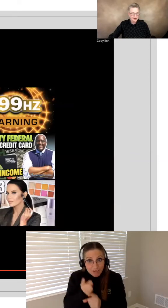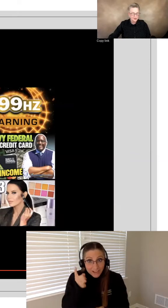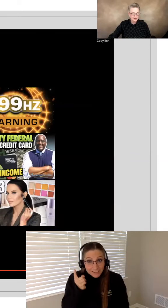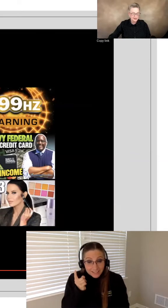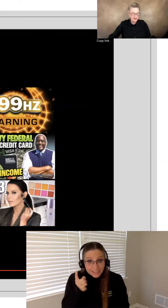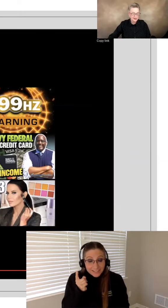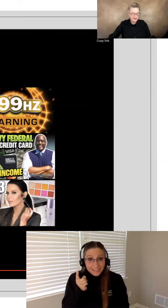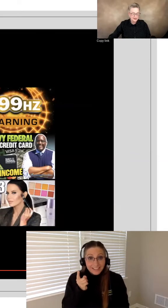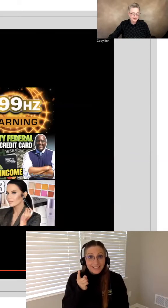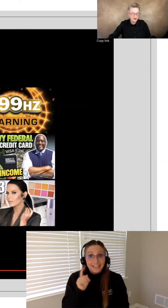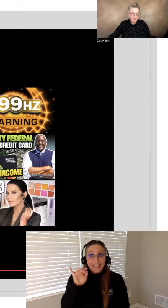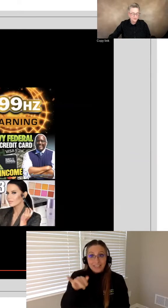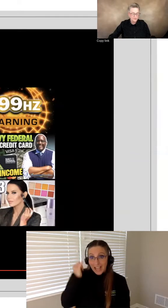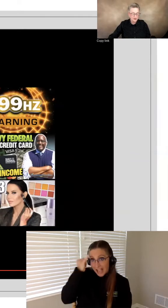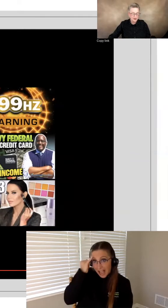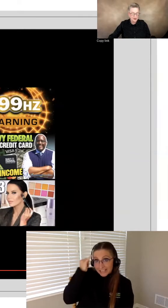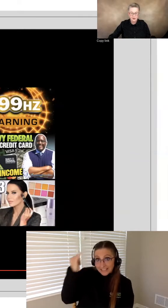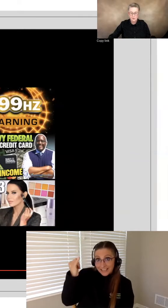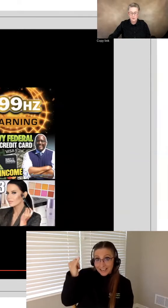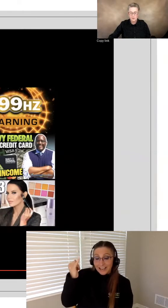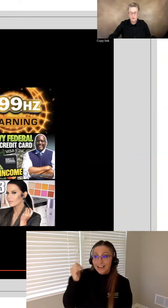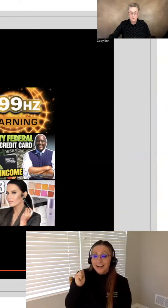That it was the idea of a man from the Alexander Graham Bell Association